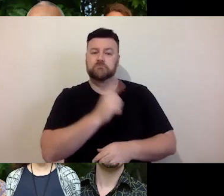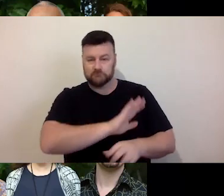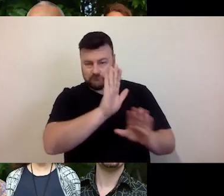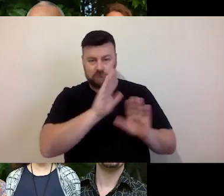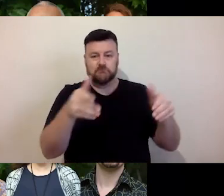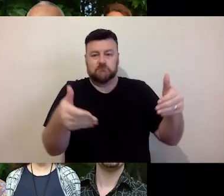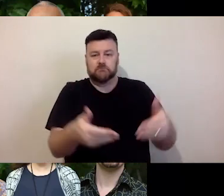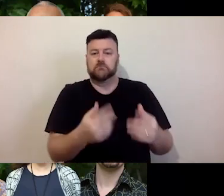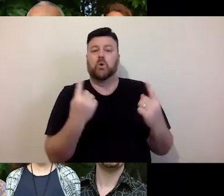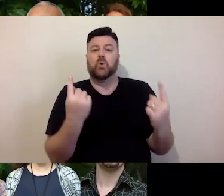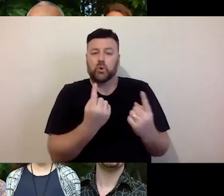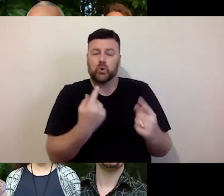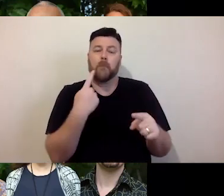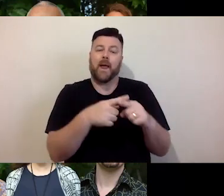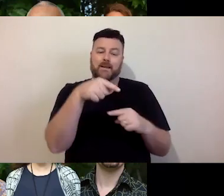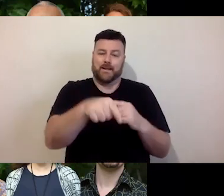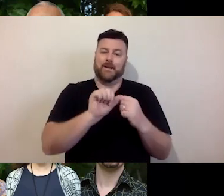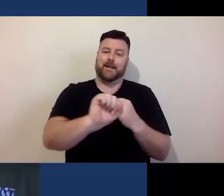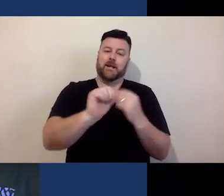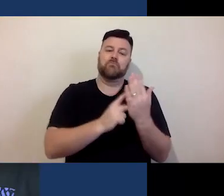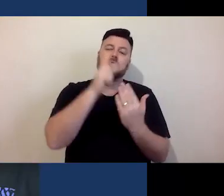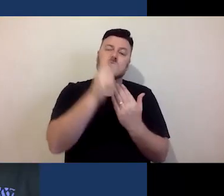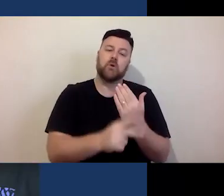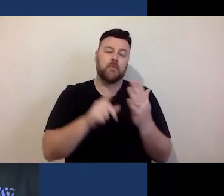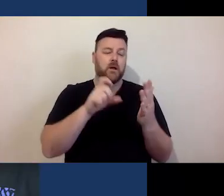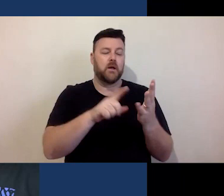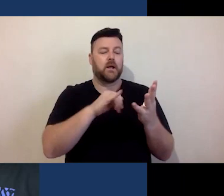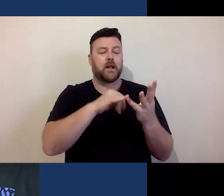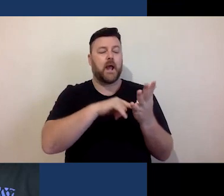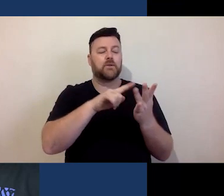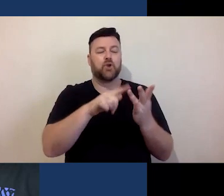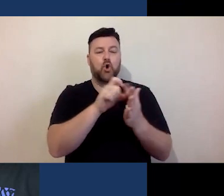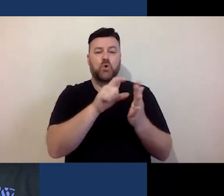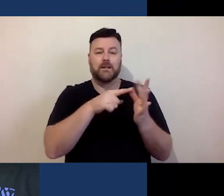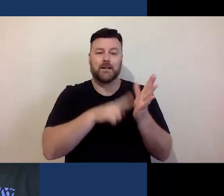to introduce our speaker, and the Custodianship Program. Mr Mark